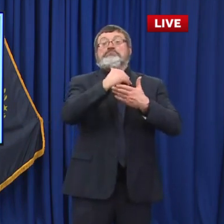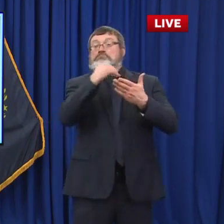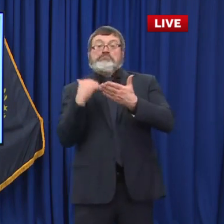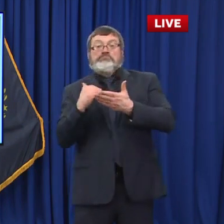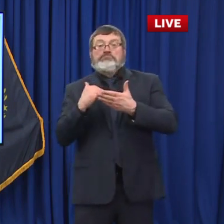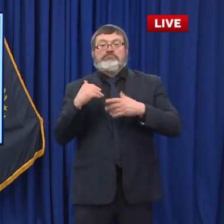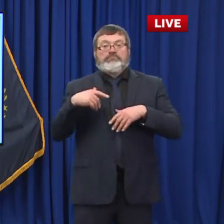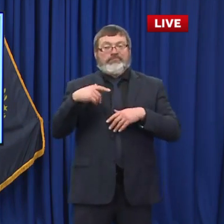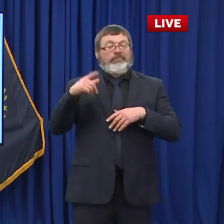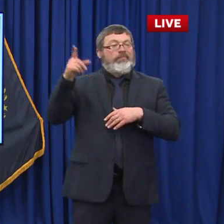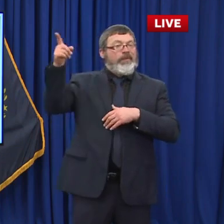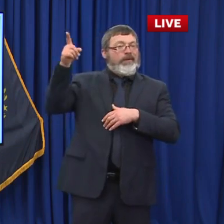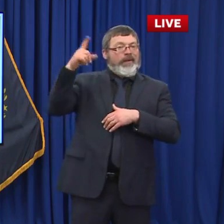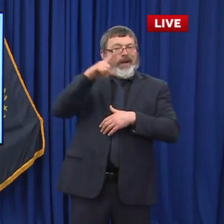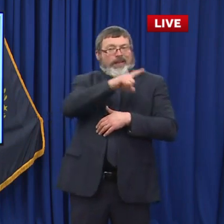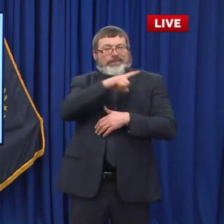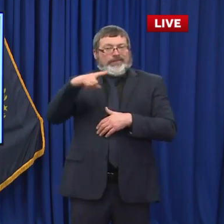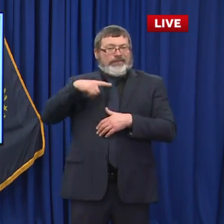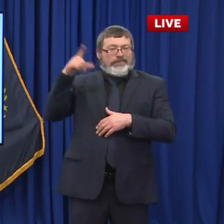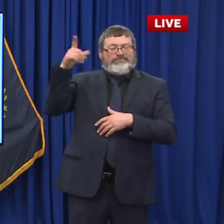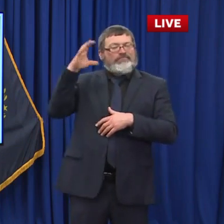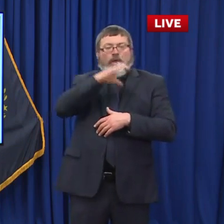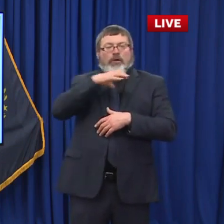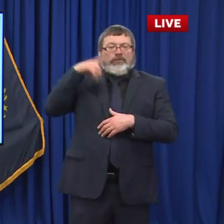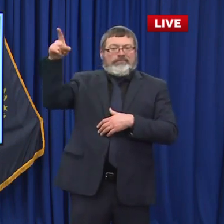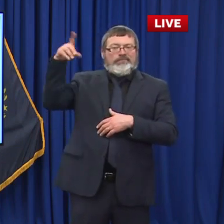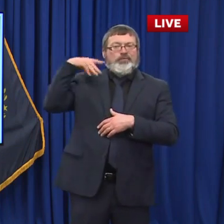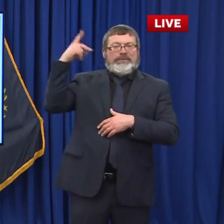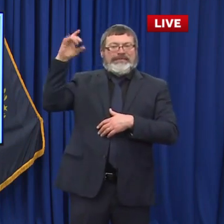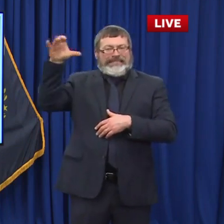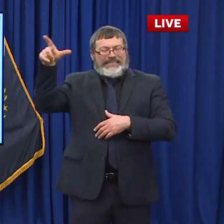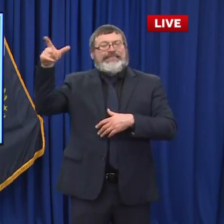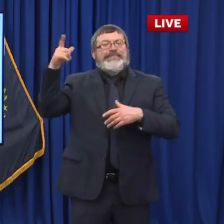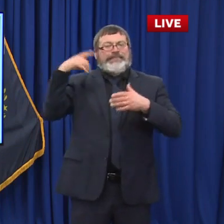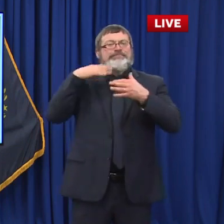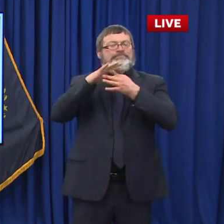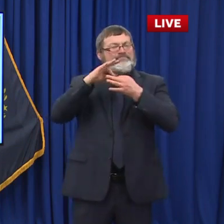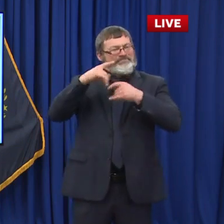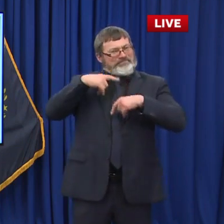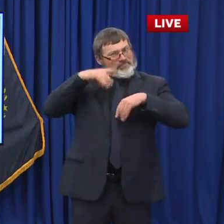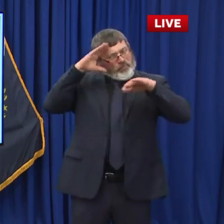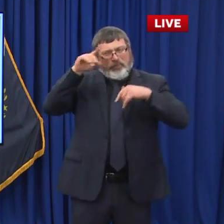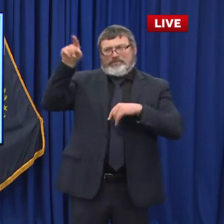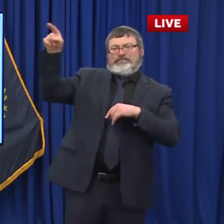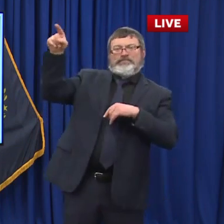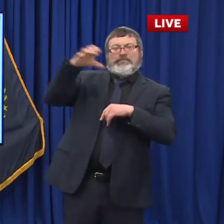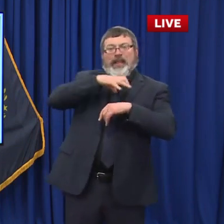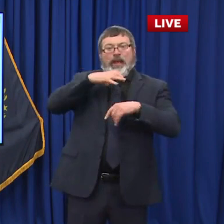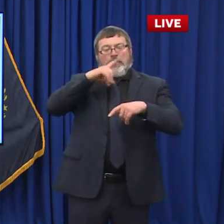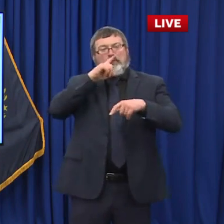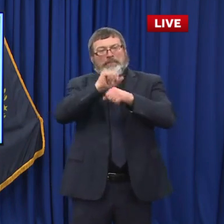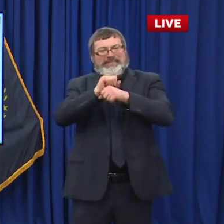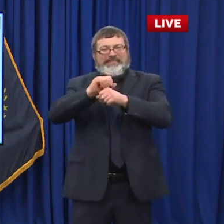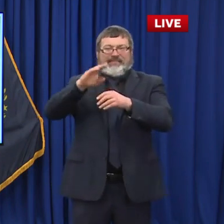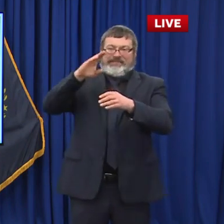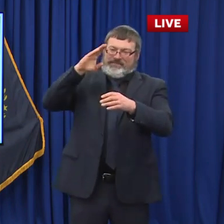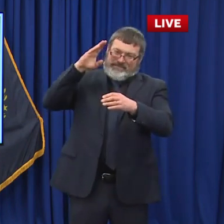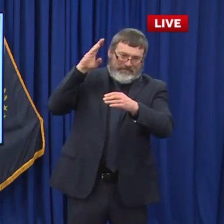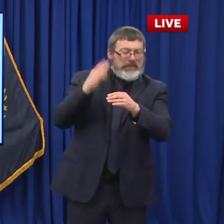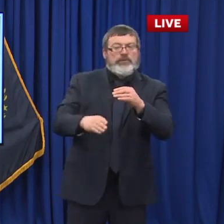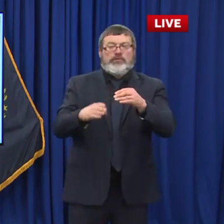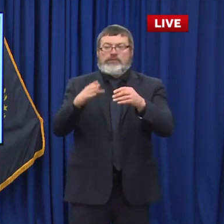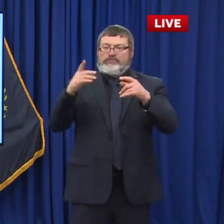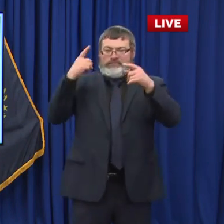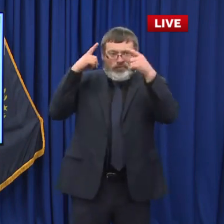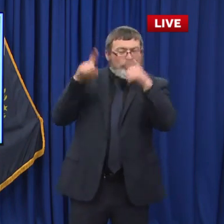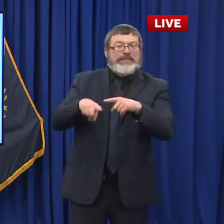SO QUESTIONS ON WHAT WE ARE SEEING OUT OF WASHINGTON, D.C., I THINK WE ARE VERY HOPEFUL THAT CONGRESS CAN GET SOMETHING DONE.